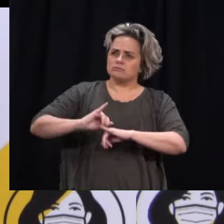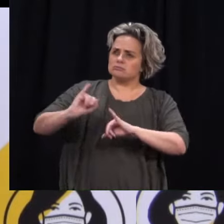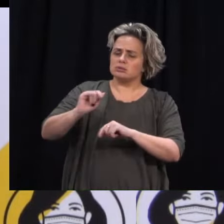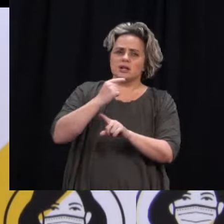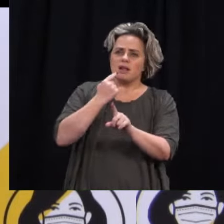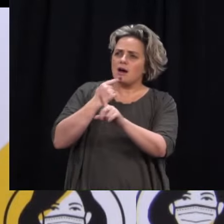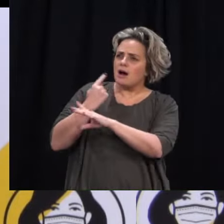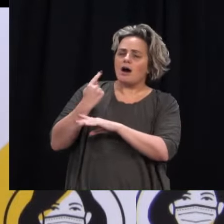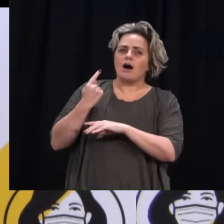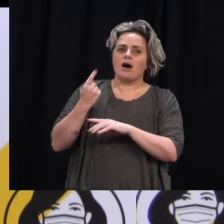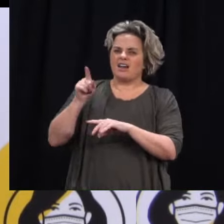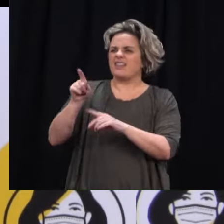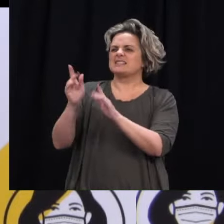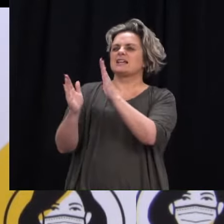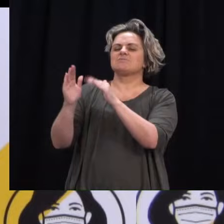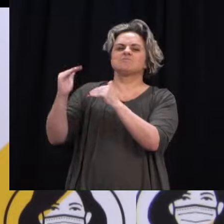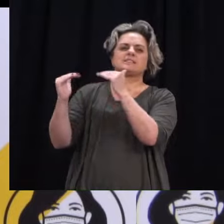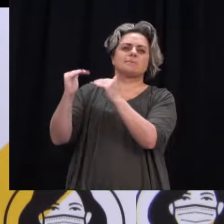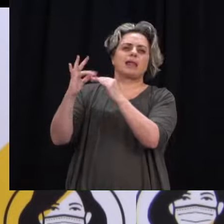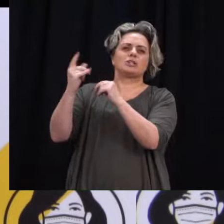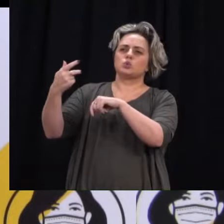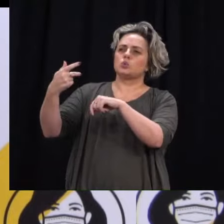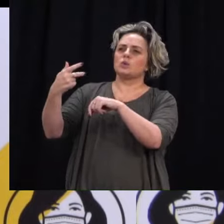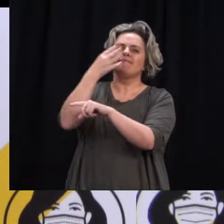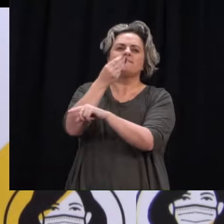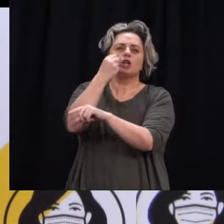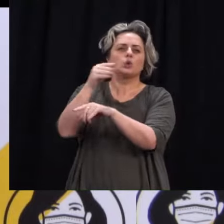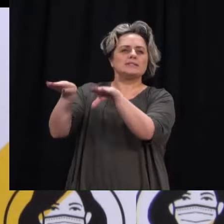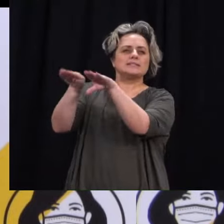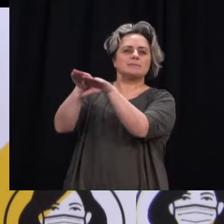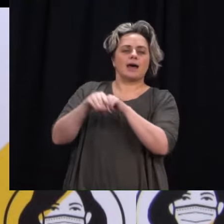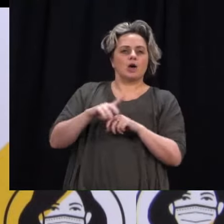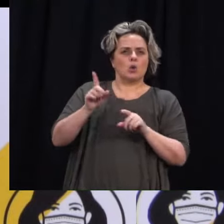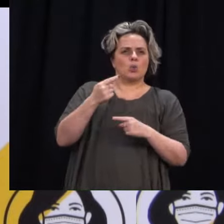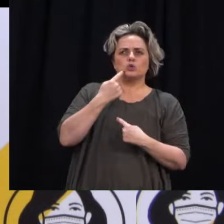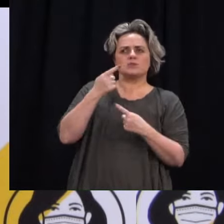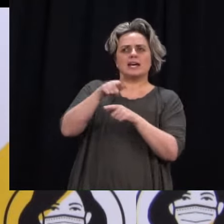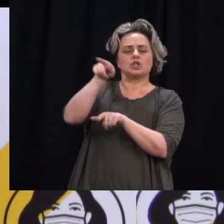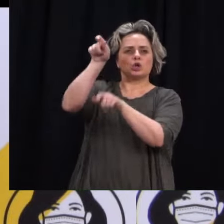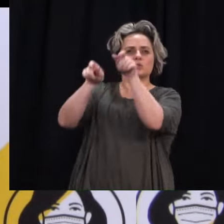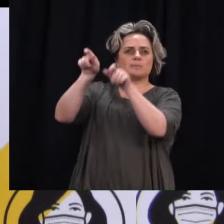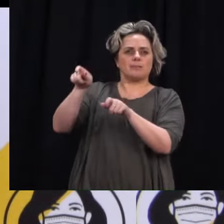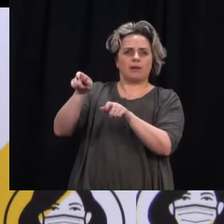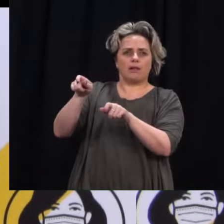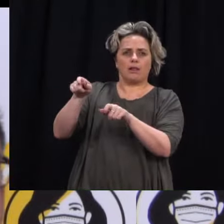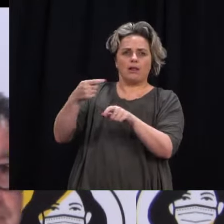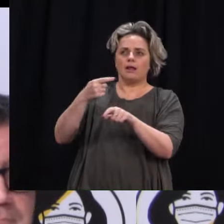of mis-information around the dangers of COVID-19 and likening it to influenza. What